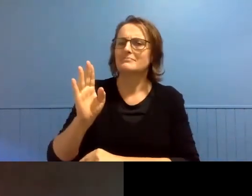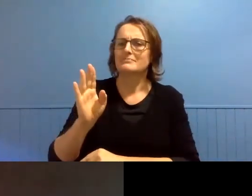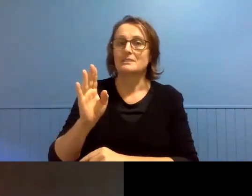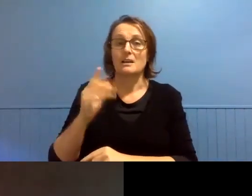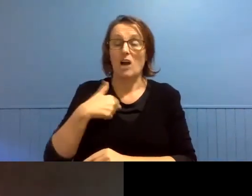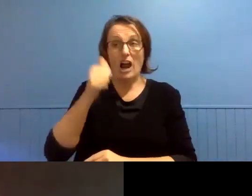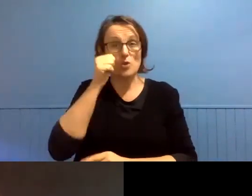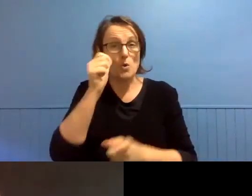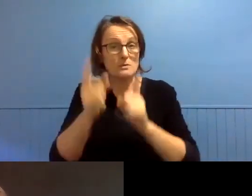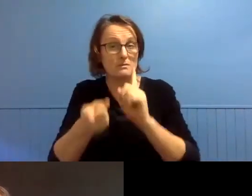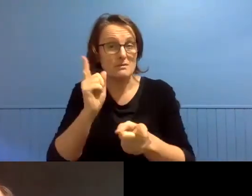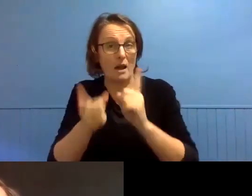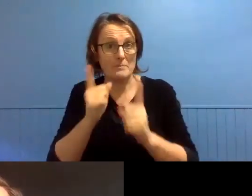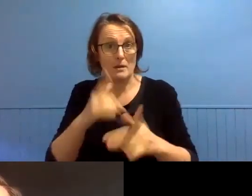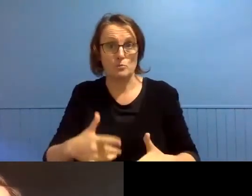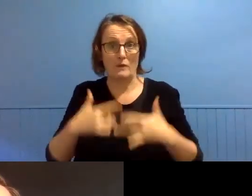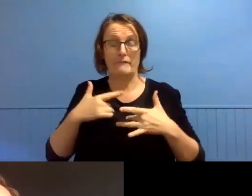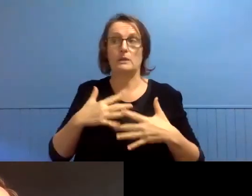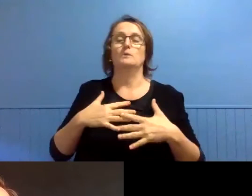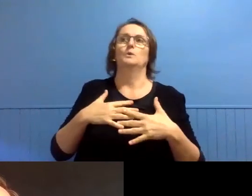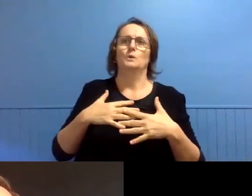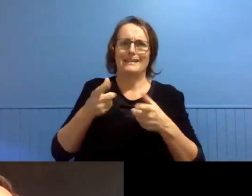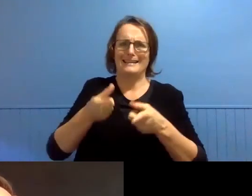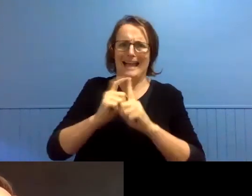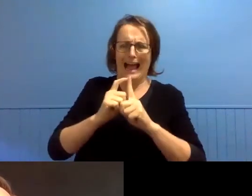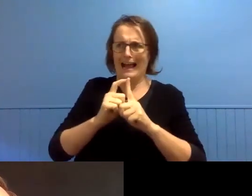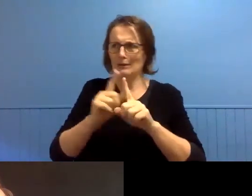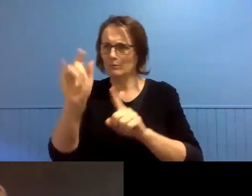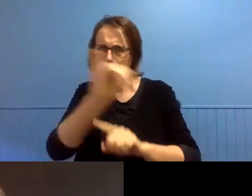seems, you know, really inaccessible to imagine, but - and also thanks